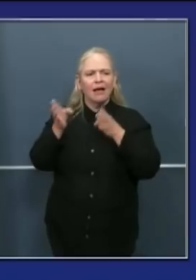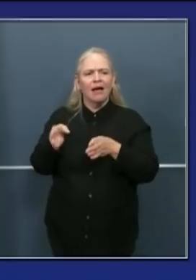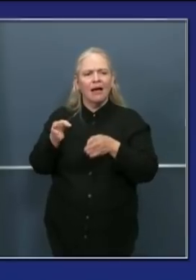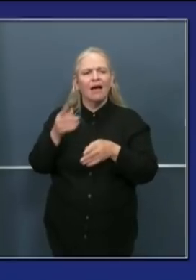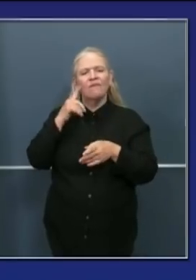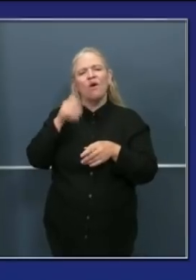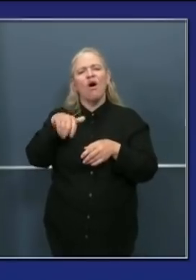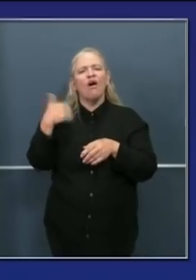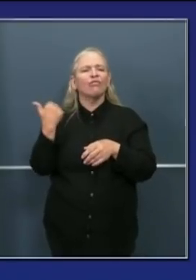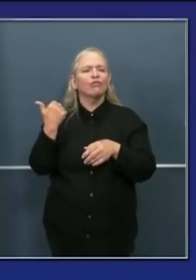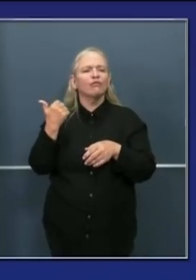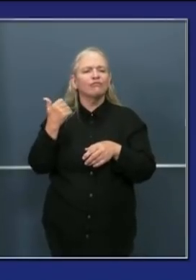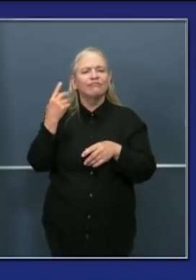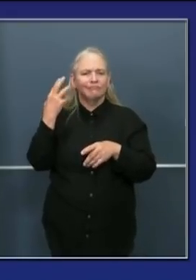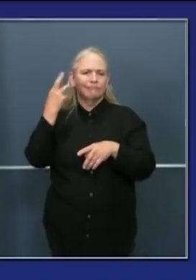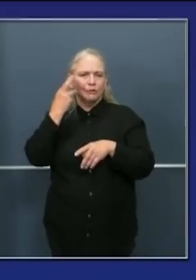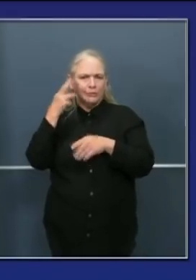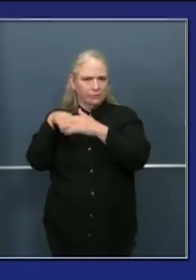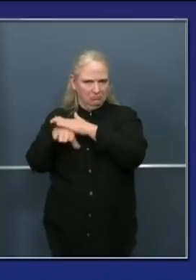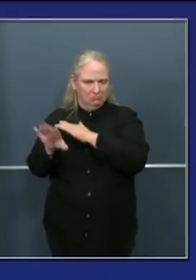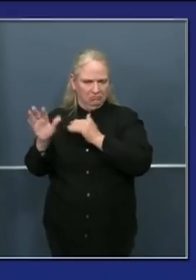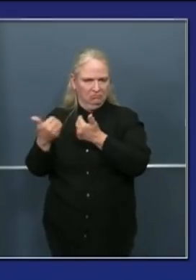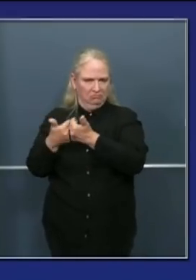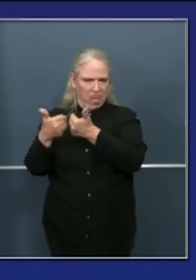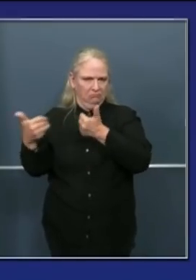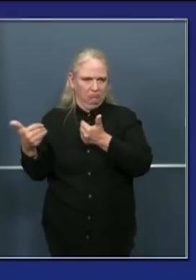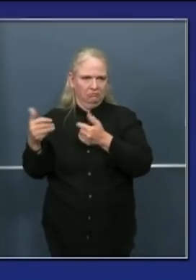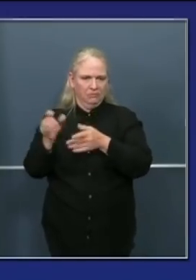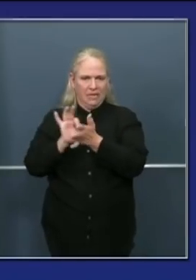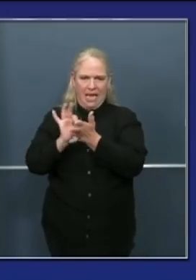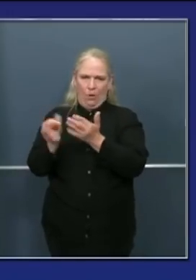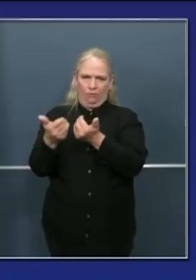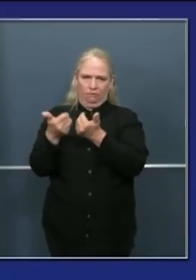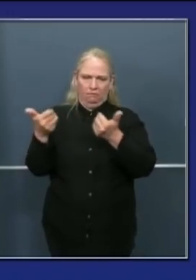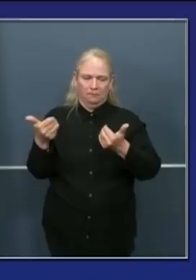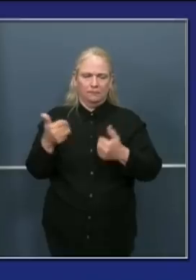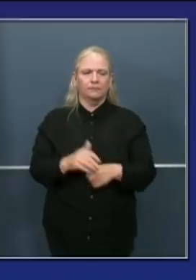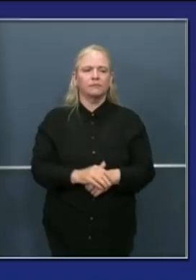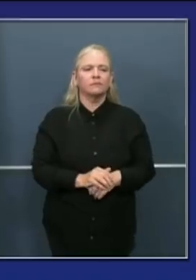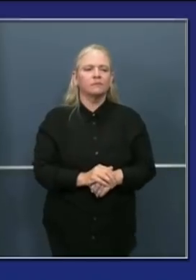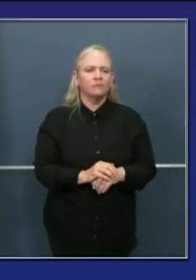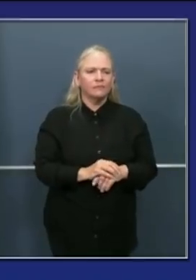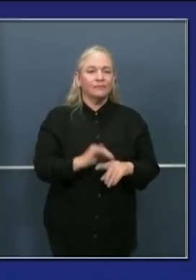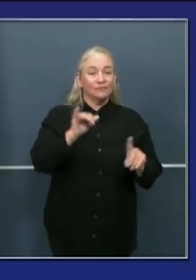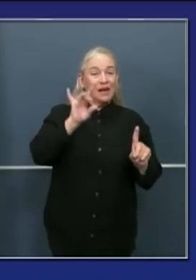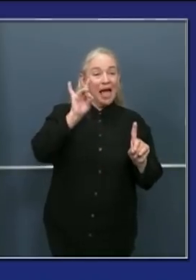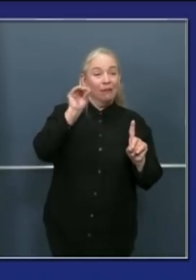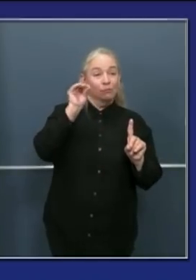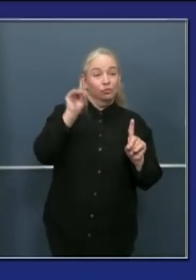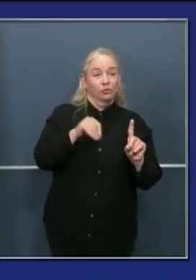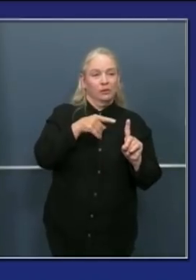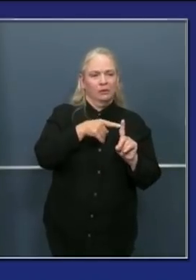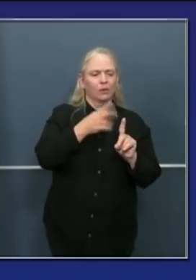AGGREGATE AND THERE'S PARTS OF THE STATE WHERE THIS NUMBER